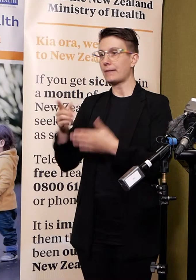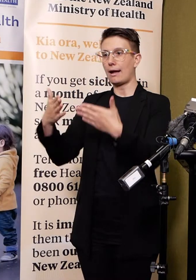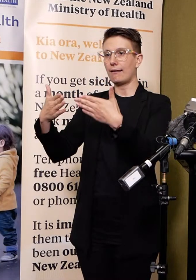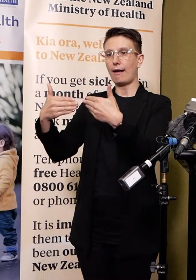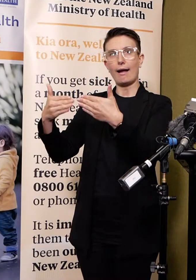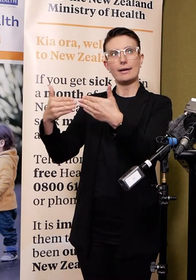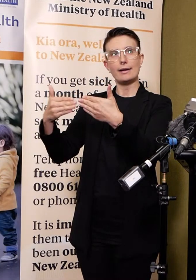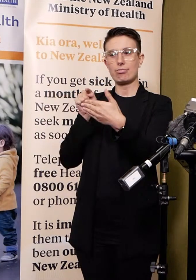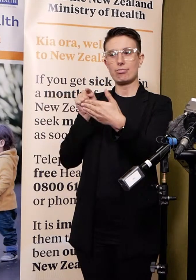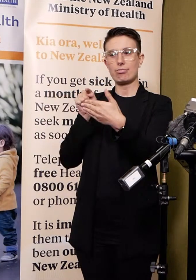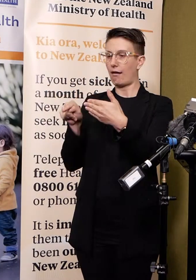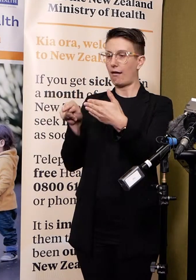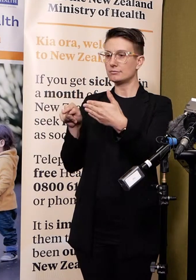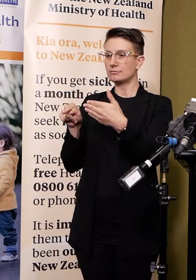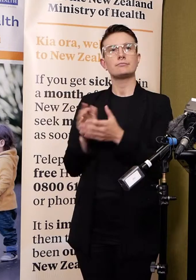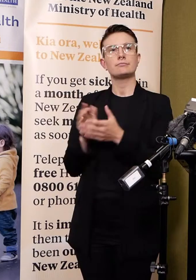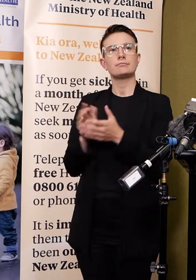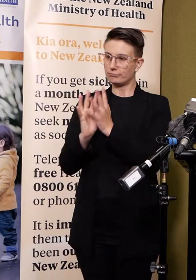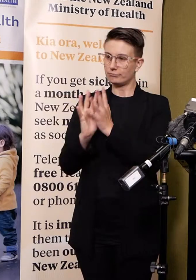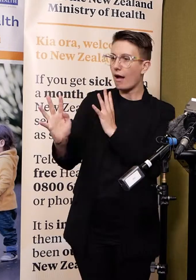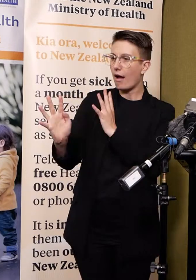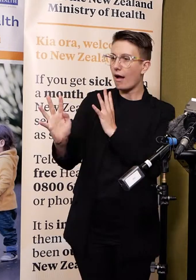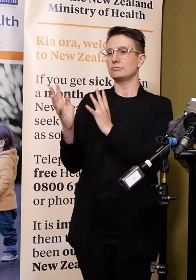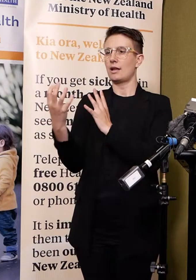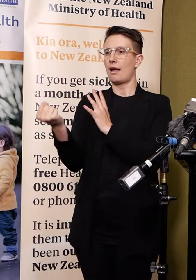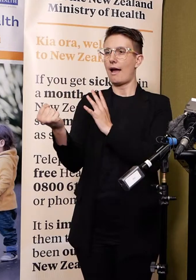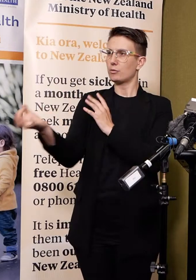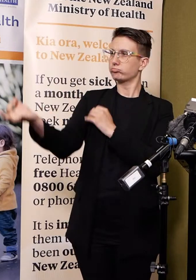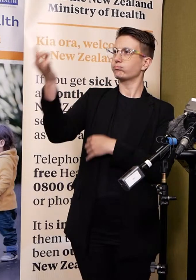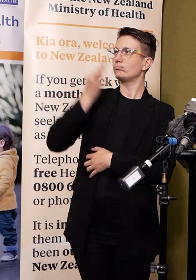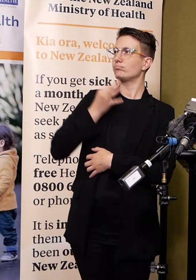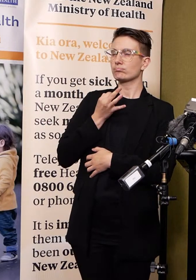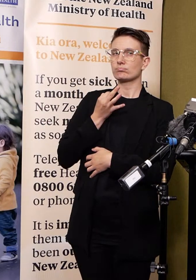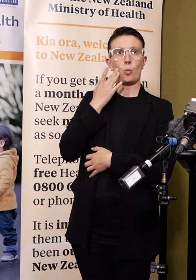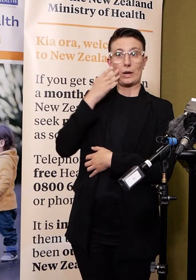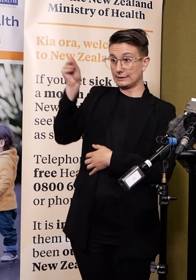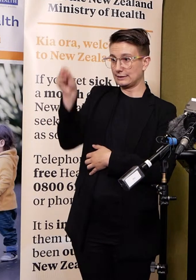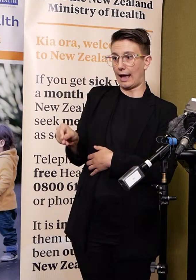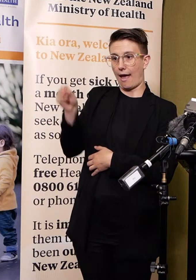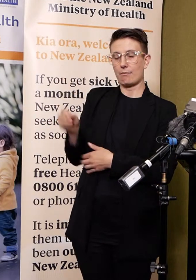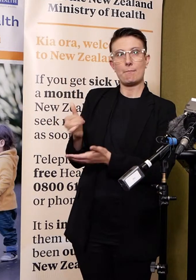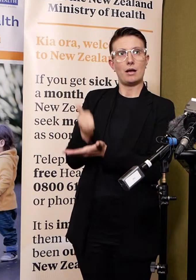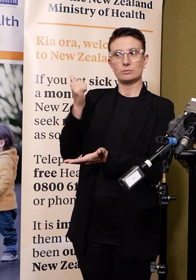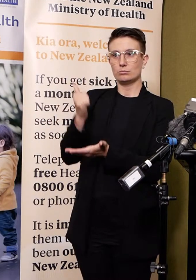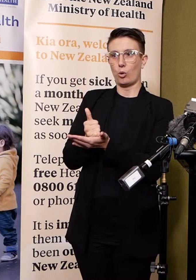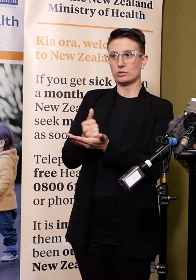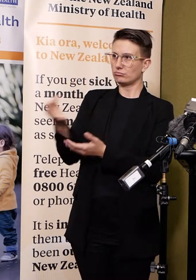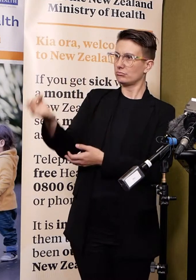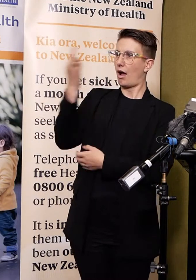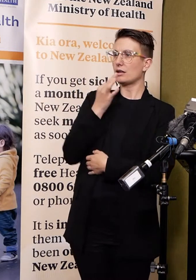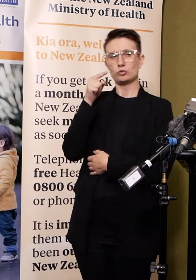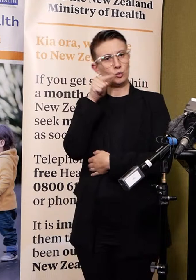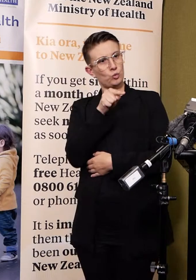And when they get there, they get asked the question when they scan their passport that says, have you been to or through mainland China